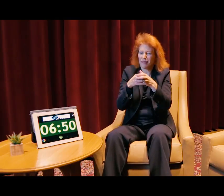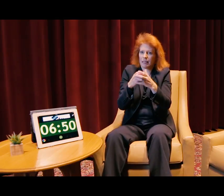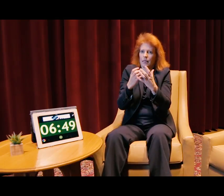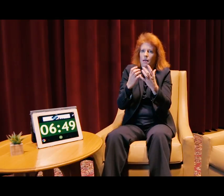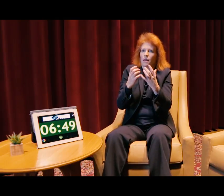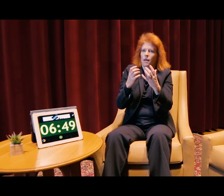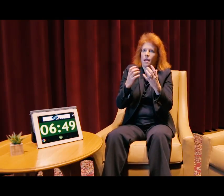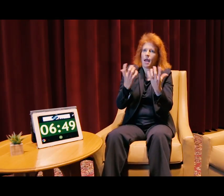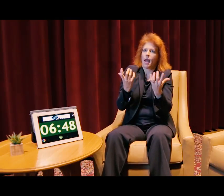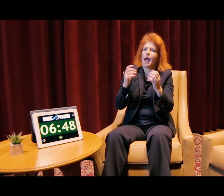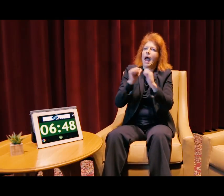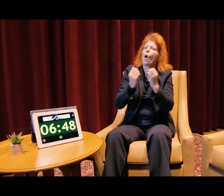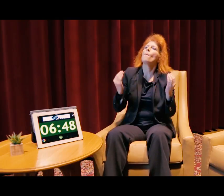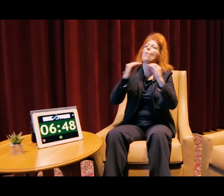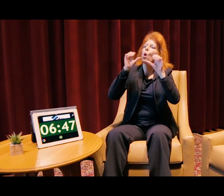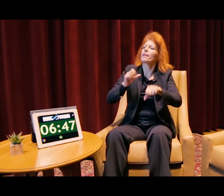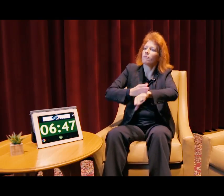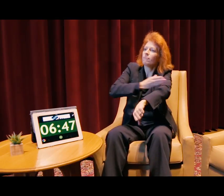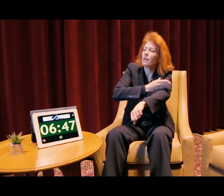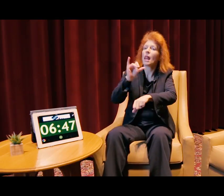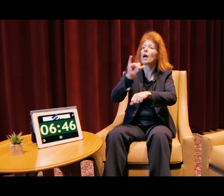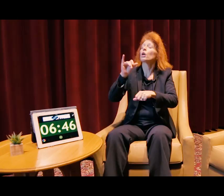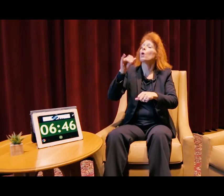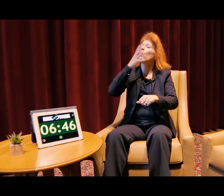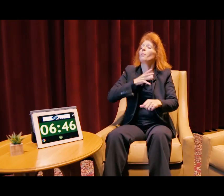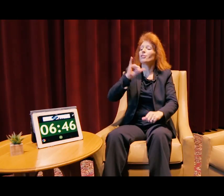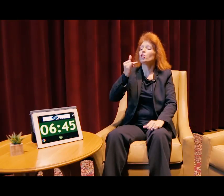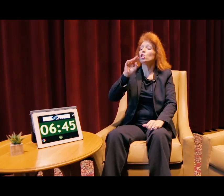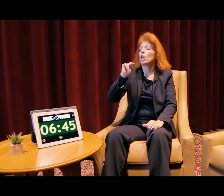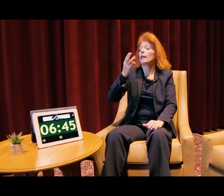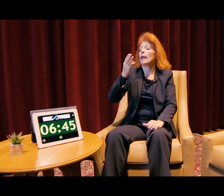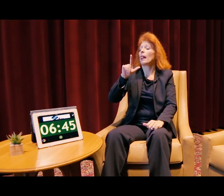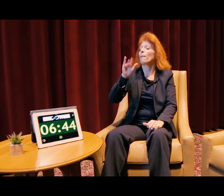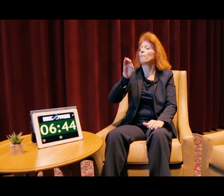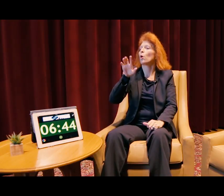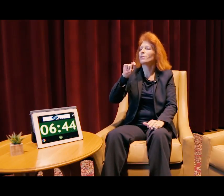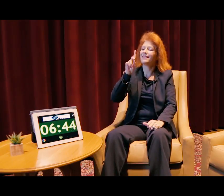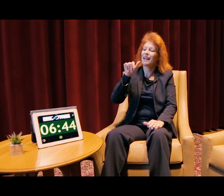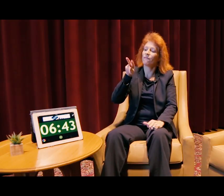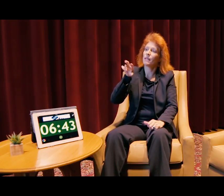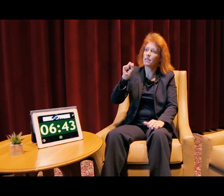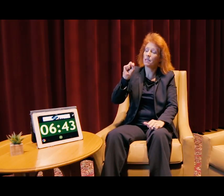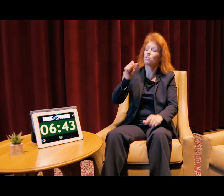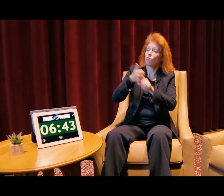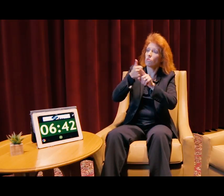And there are several, a woman named Jane Helbert Davis, who's been a tremendous contributor to the journey